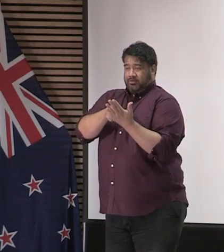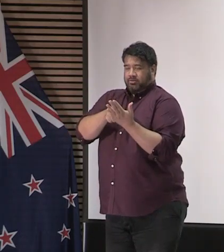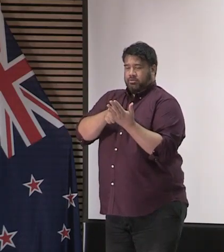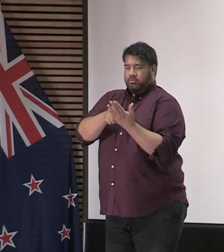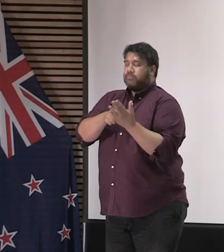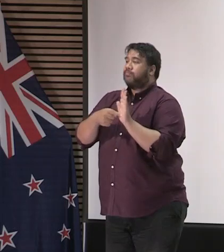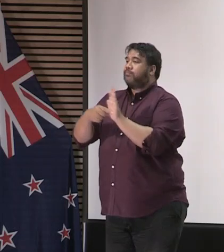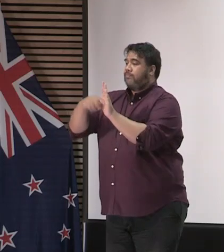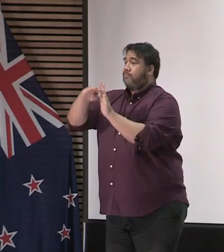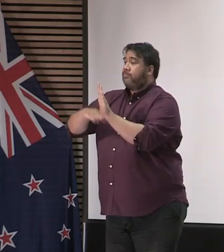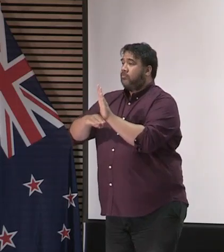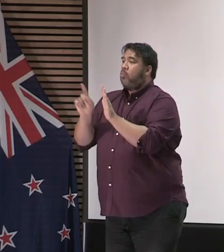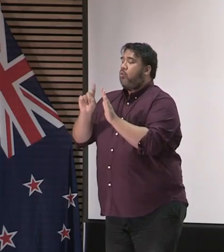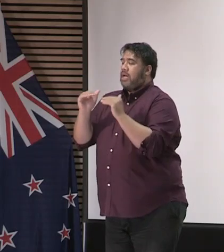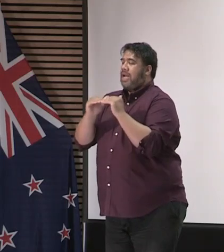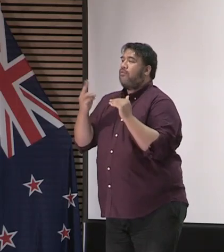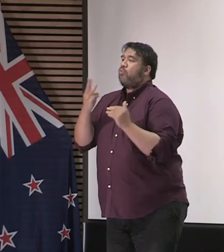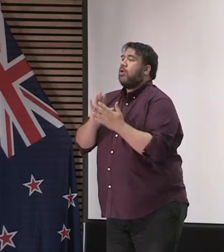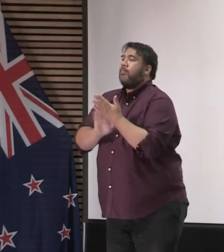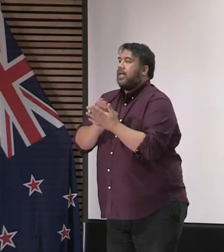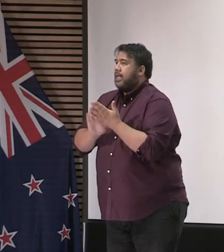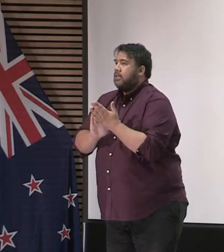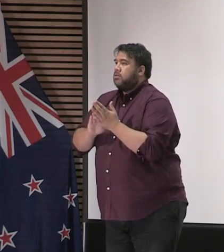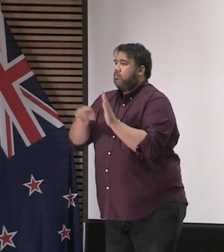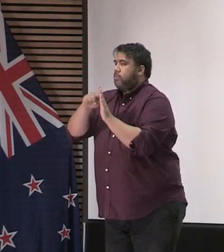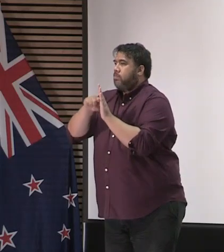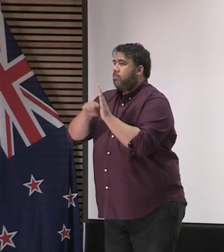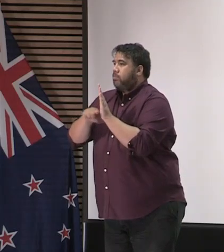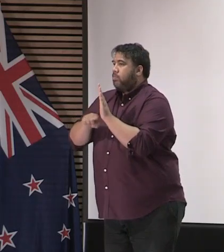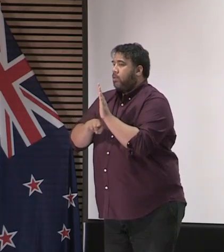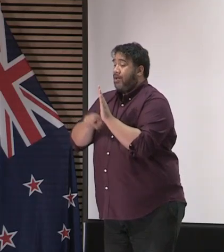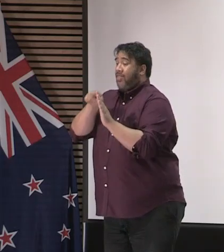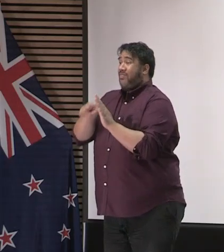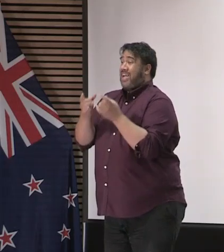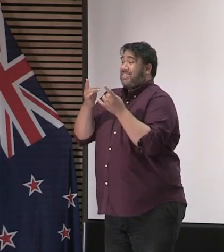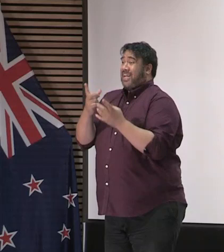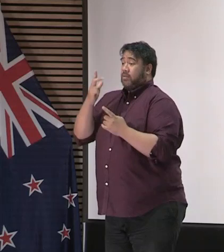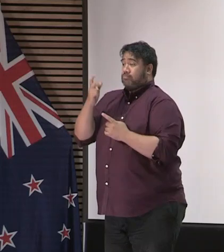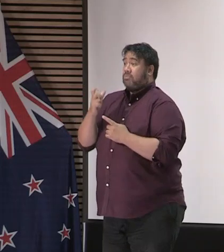issued a new order under the